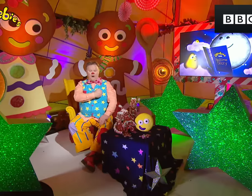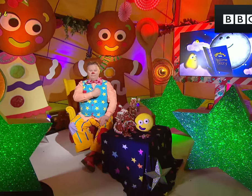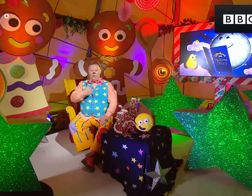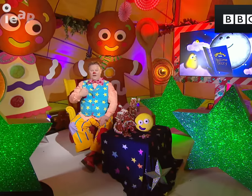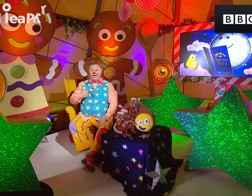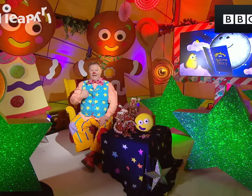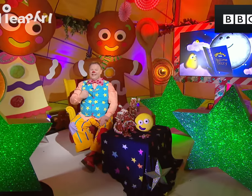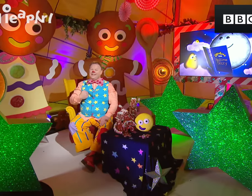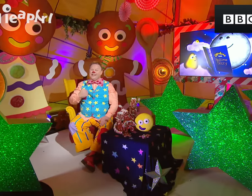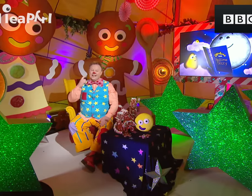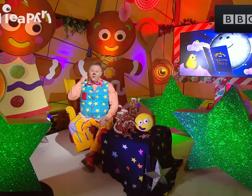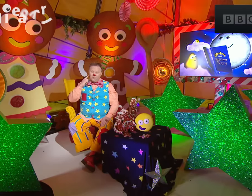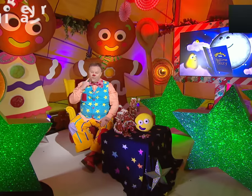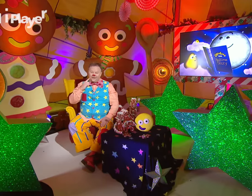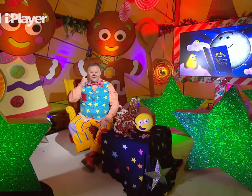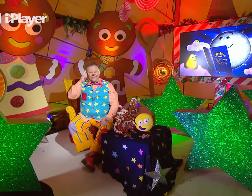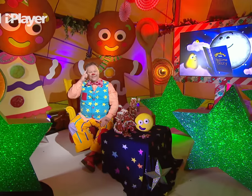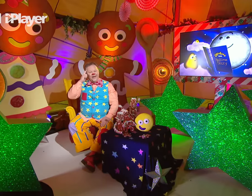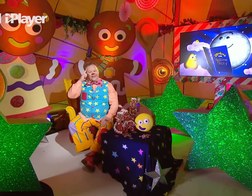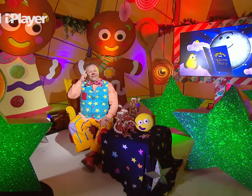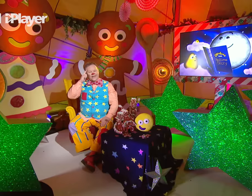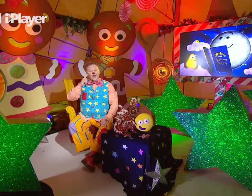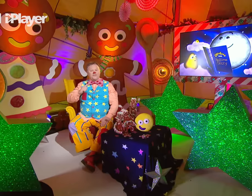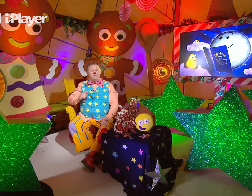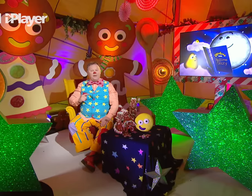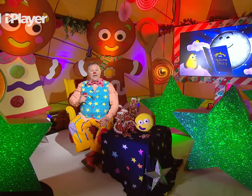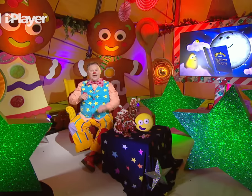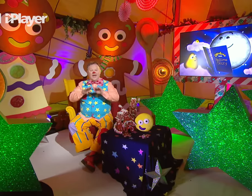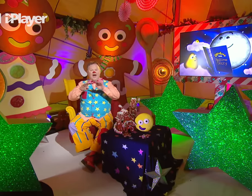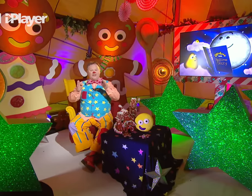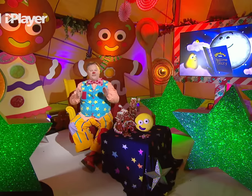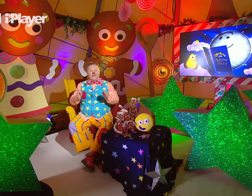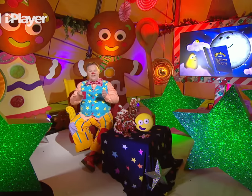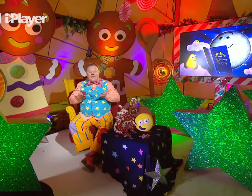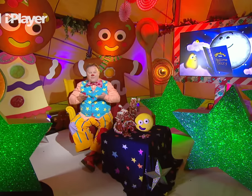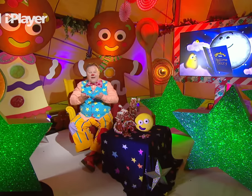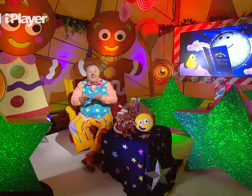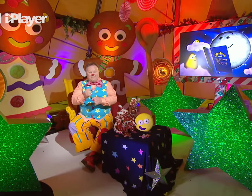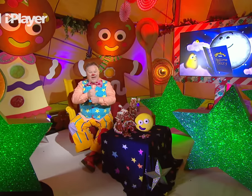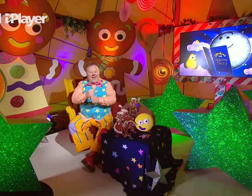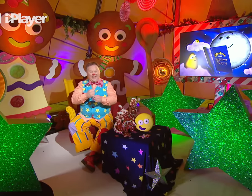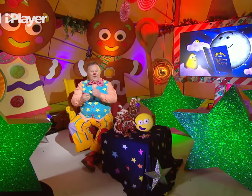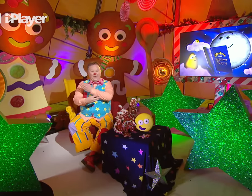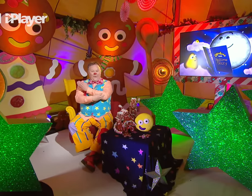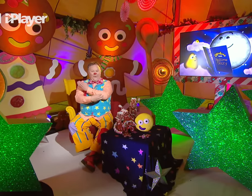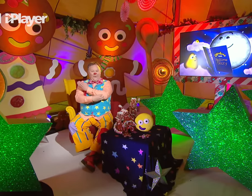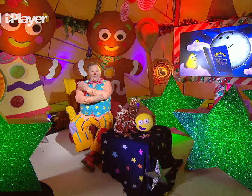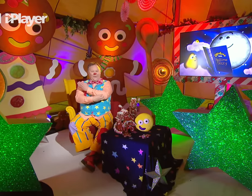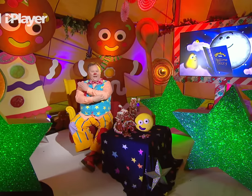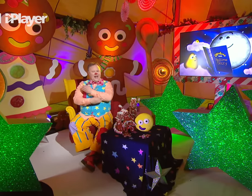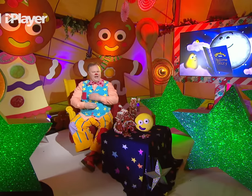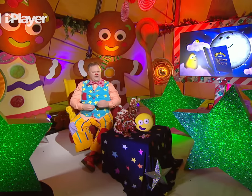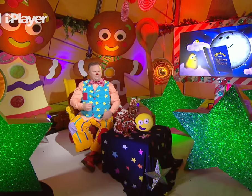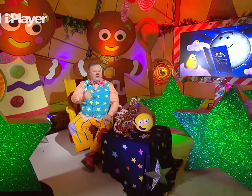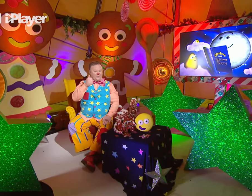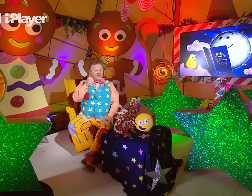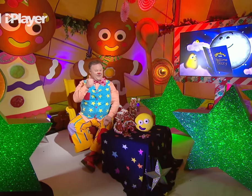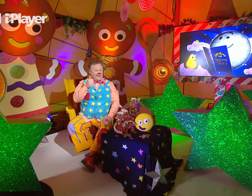one morning the little old woman decided to bake a gingerbread man as a special treat